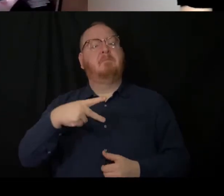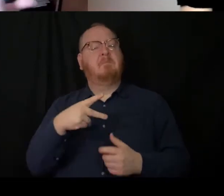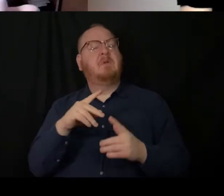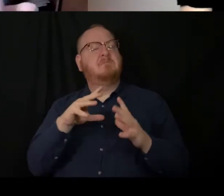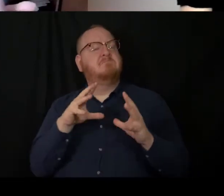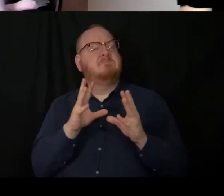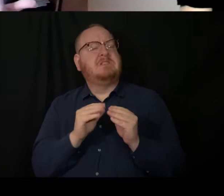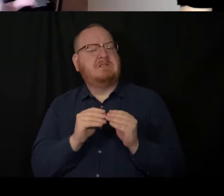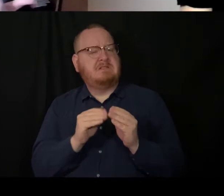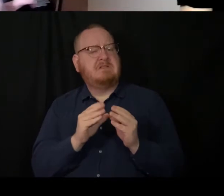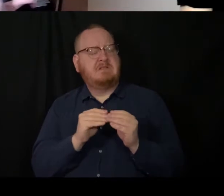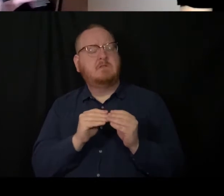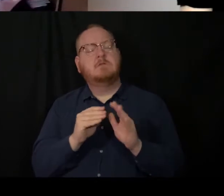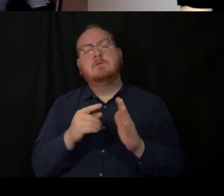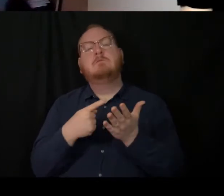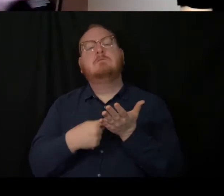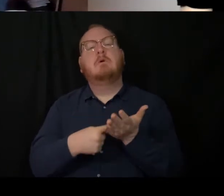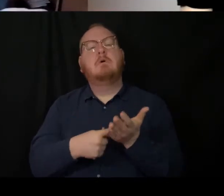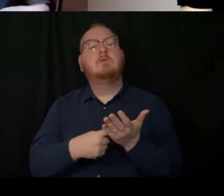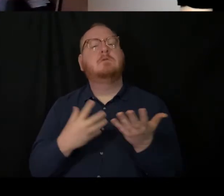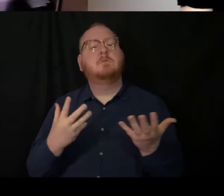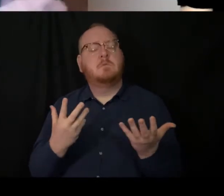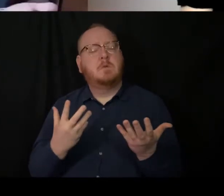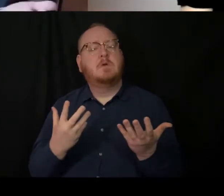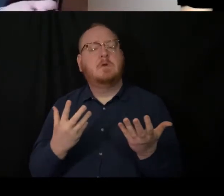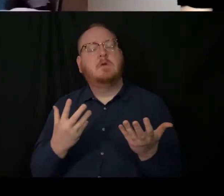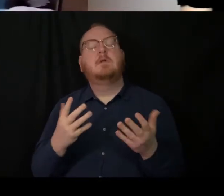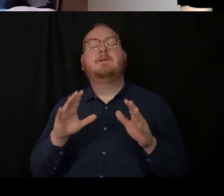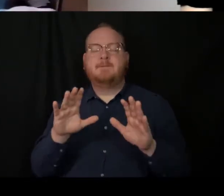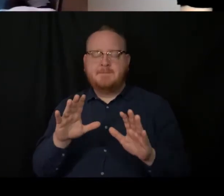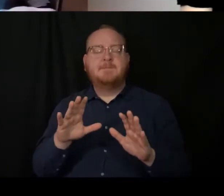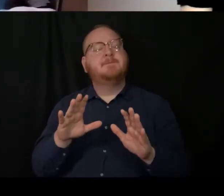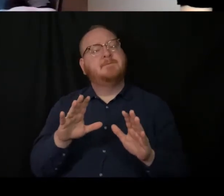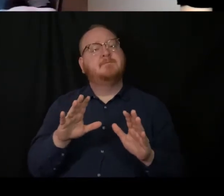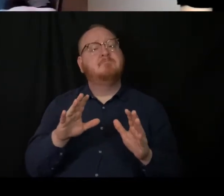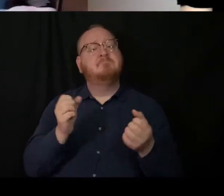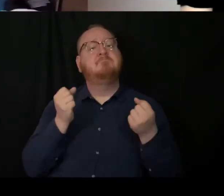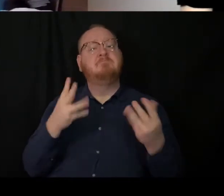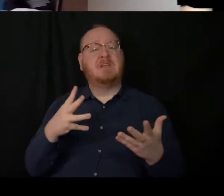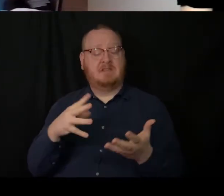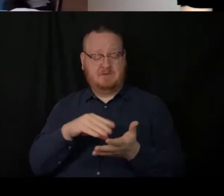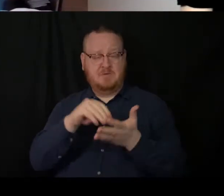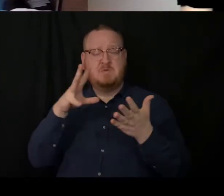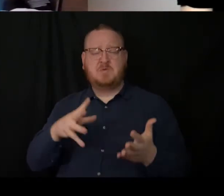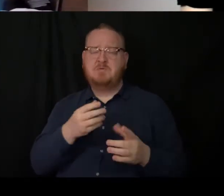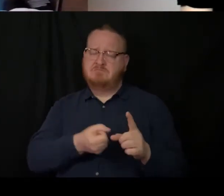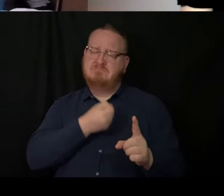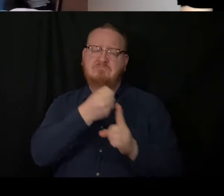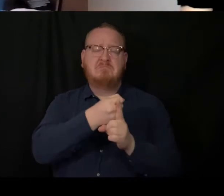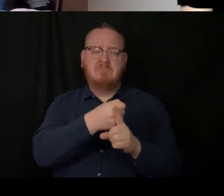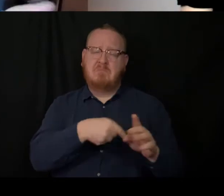you want to discuss. Many of I mean, many of our students were negatively impacted by COVID.